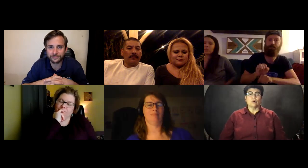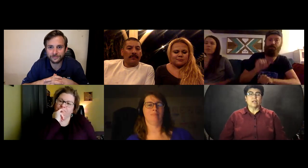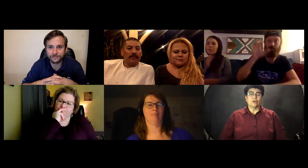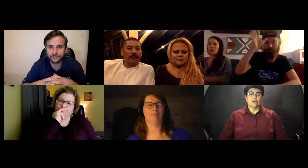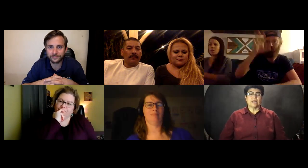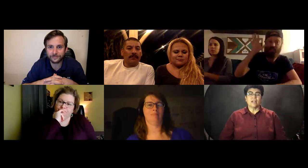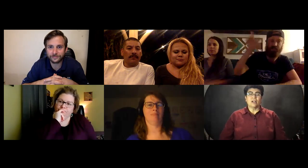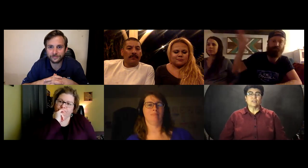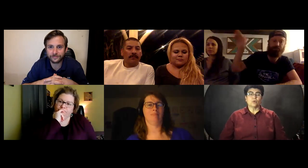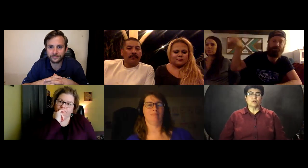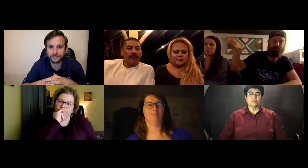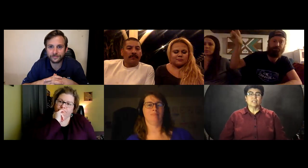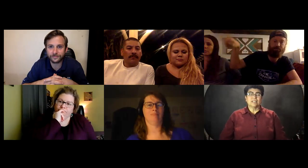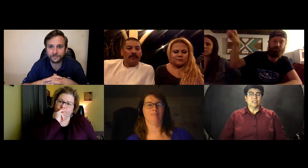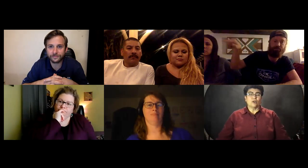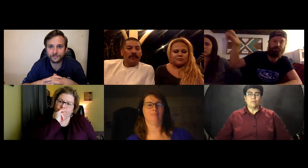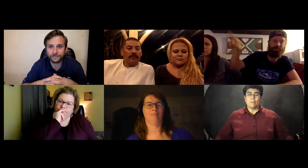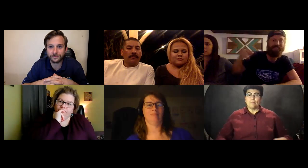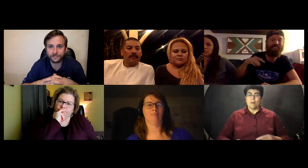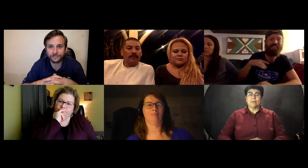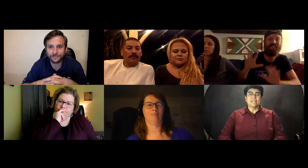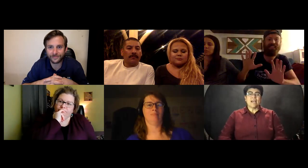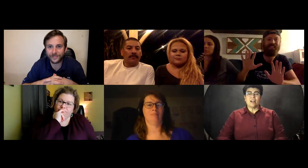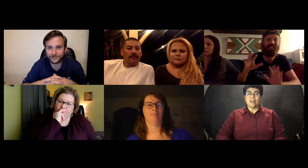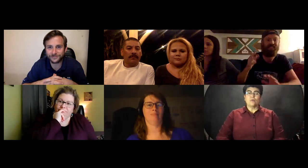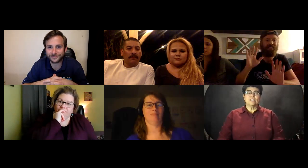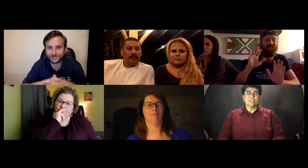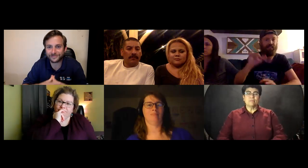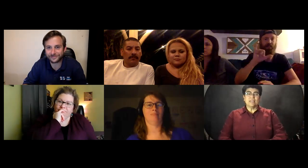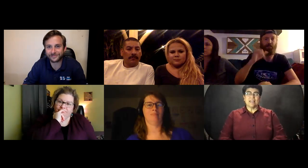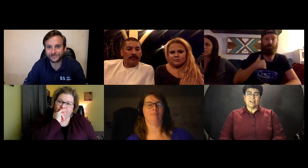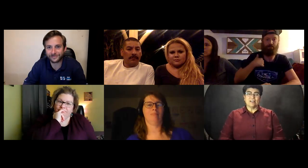you know get along in the world you know mom and dad aren't always going